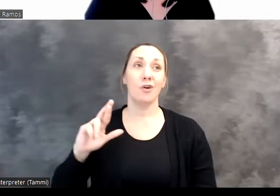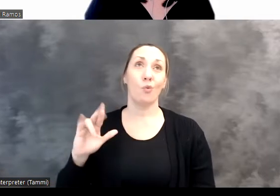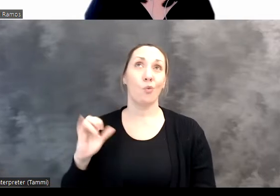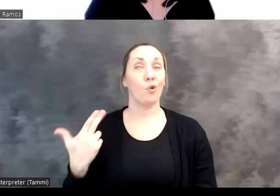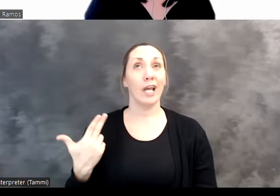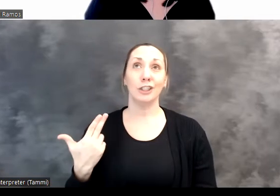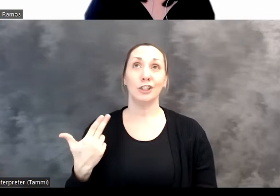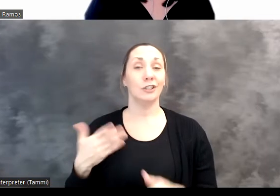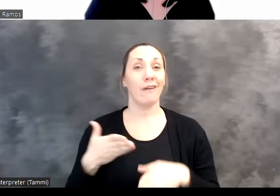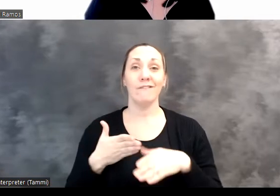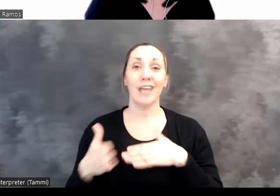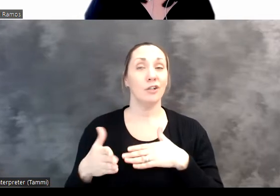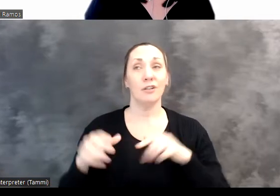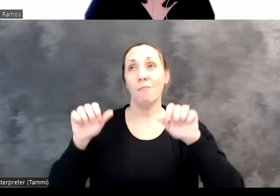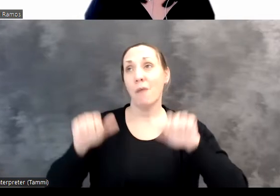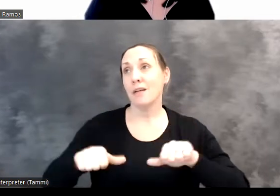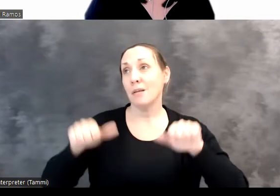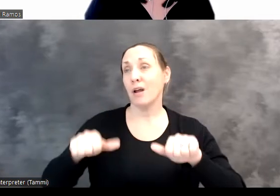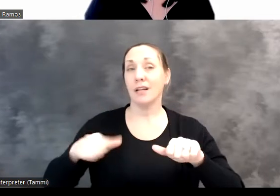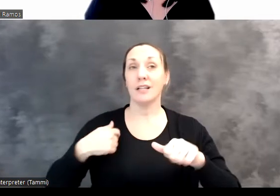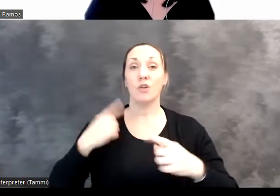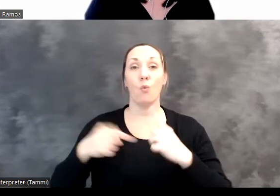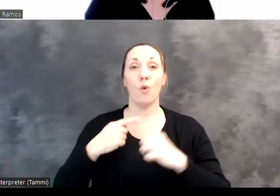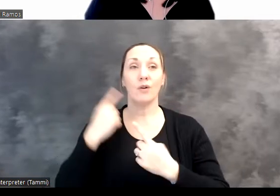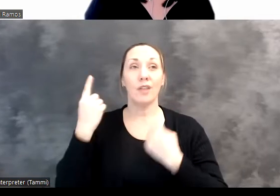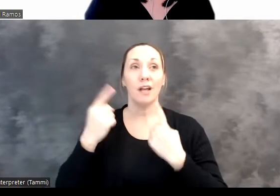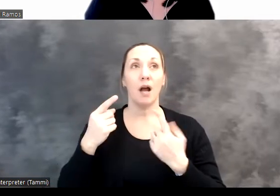again, there's -- there's this rich